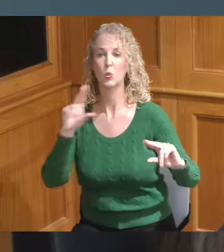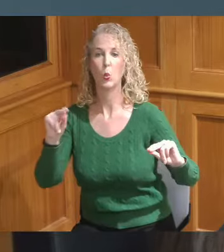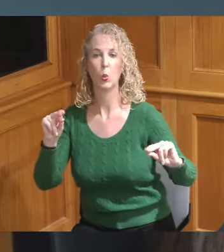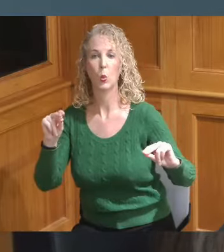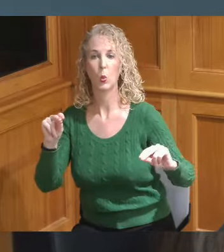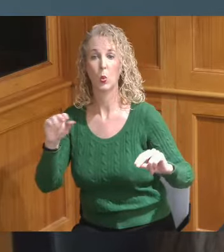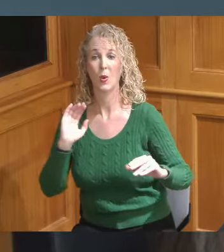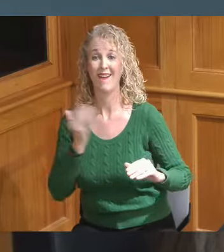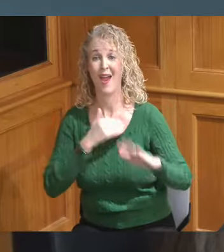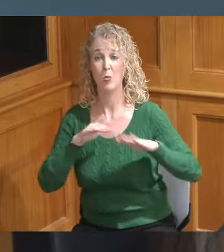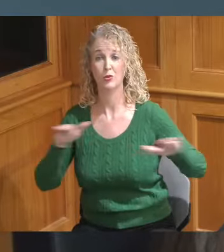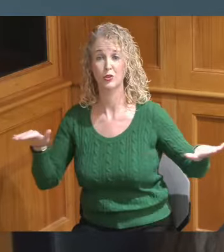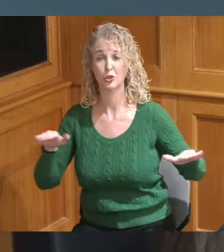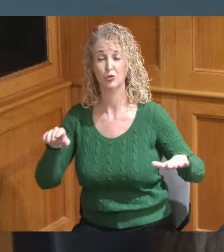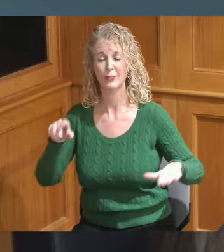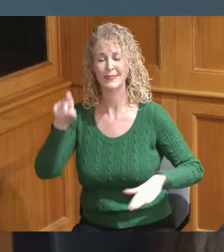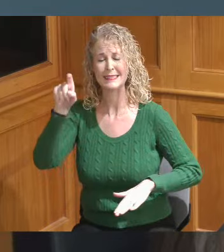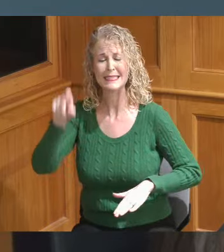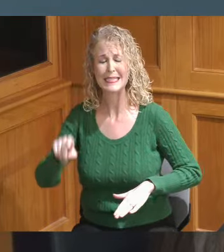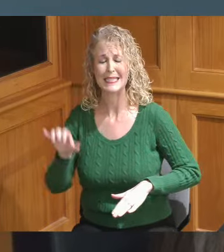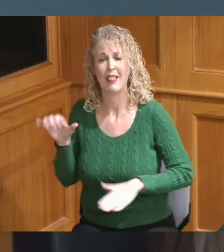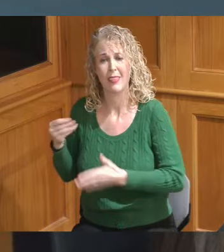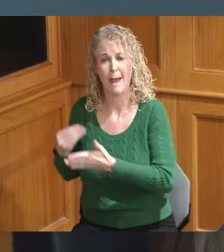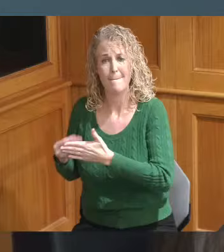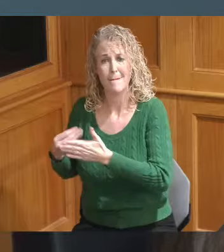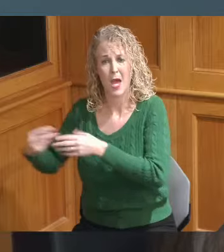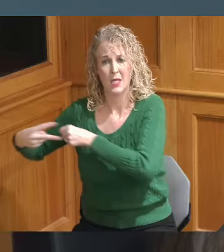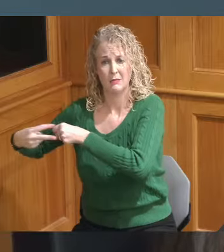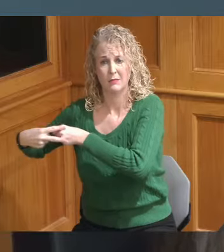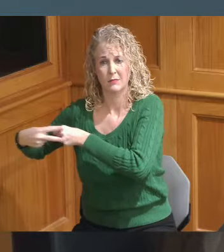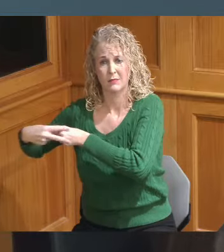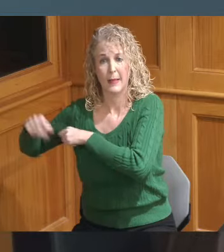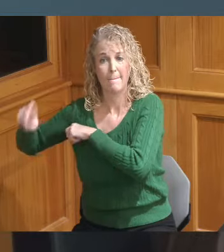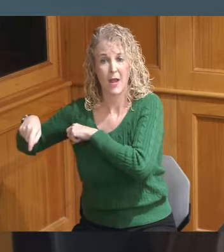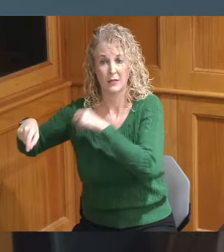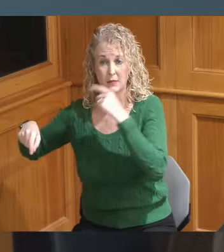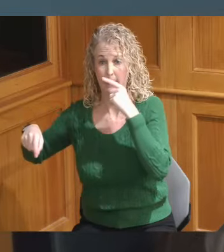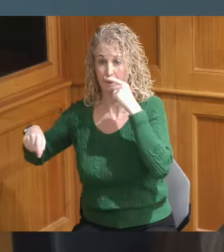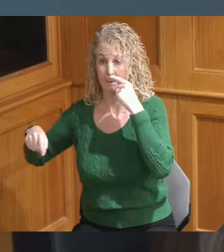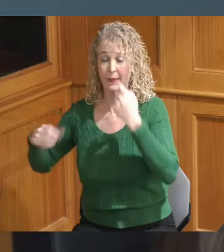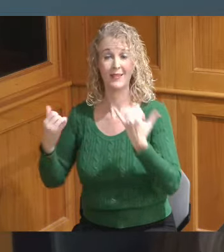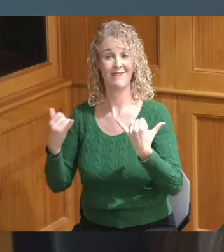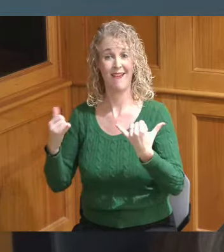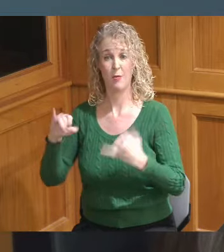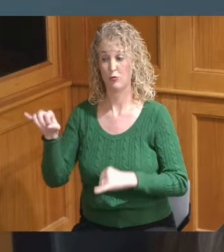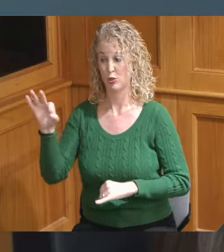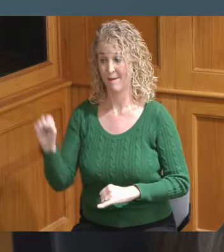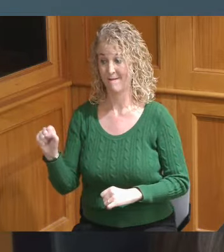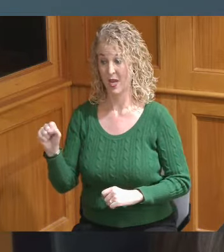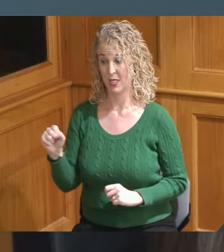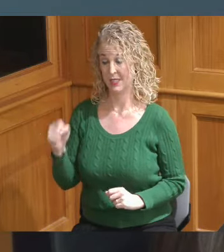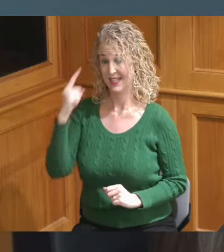of needs and we need to keep that money in that coffer where now JFS is looking at a possible $34